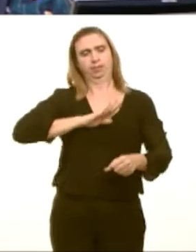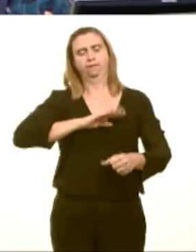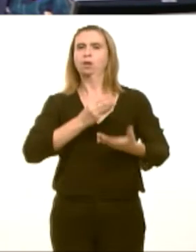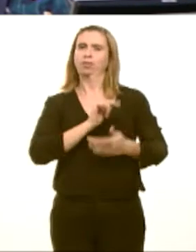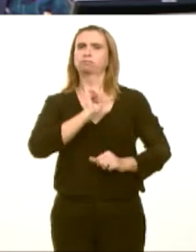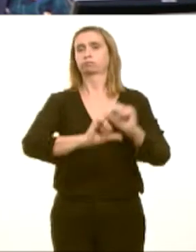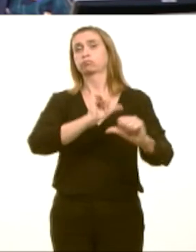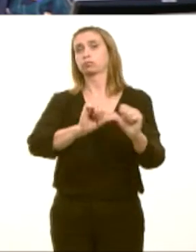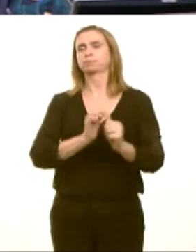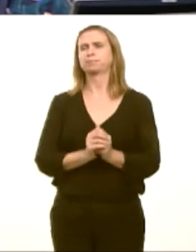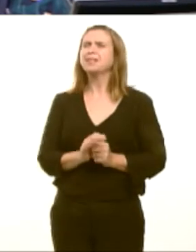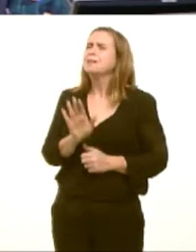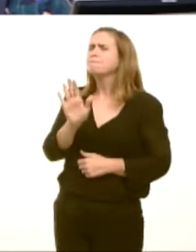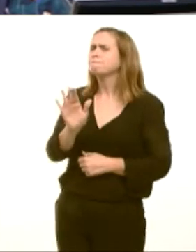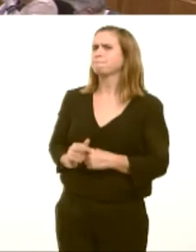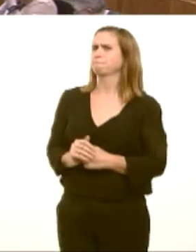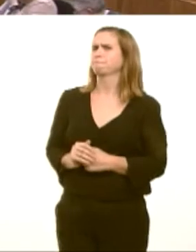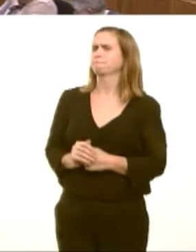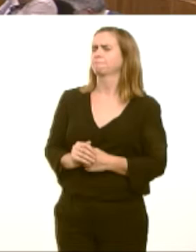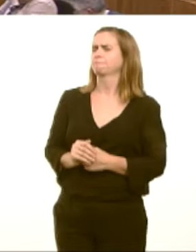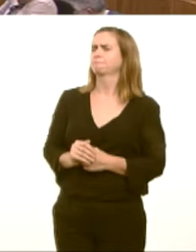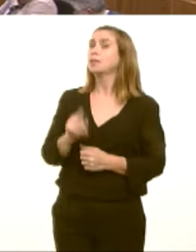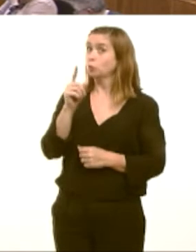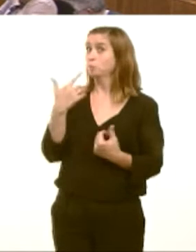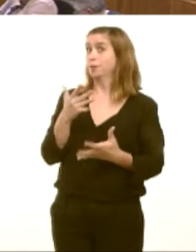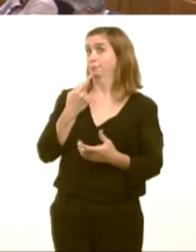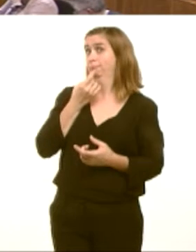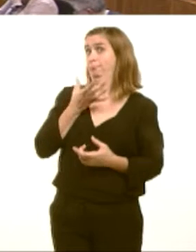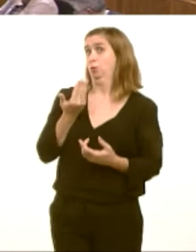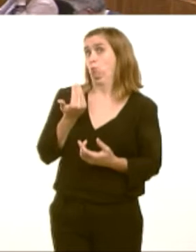Leanne Wood: Letís not forget, First Ministeróand youíve already mentioned thisóthat maternity